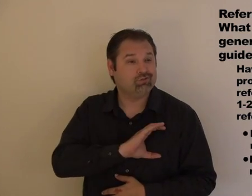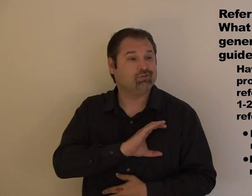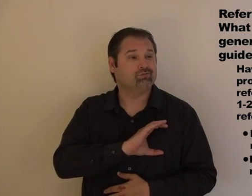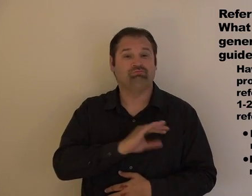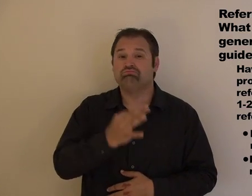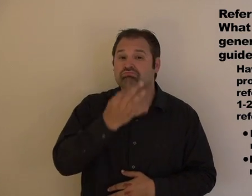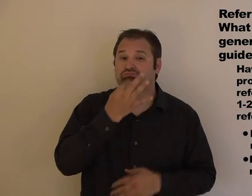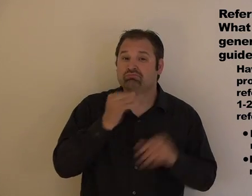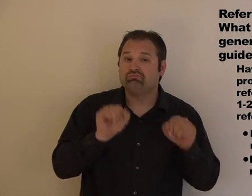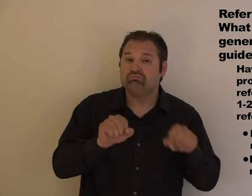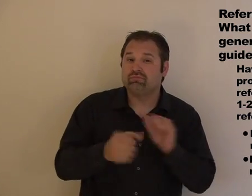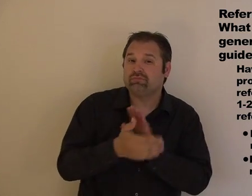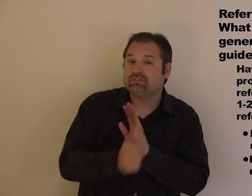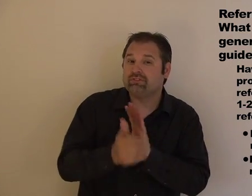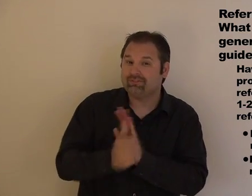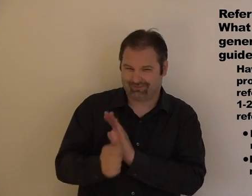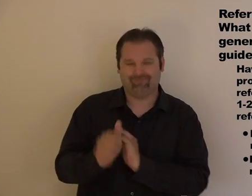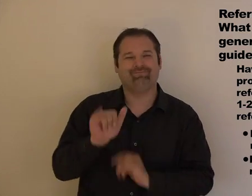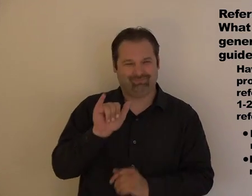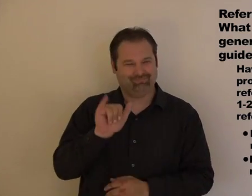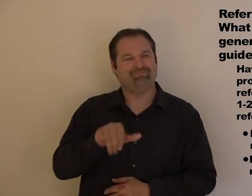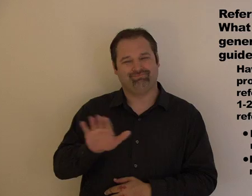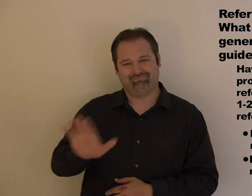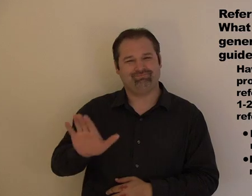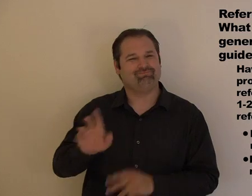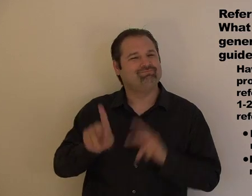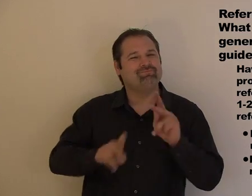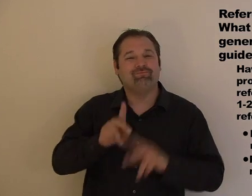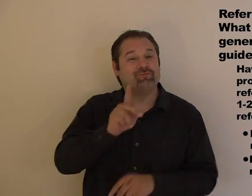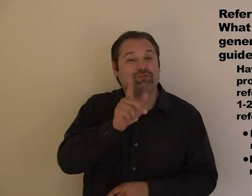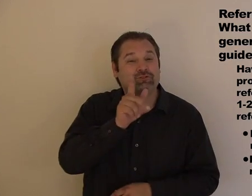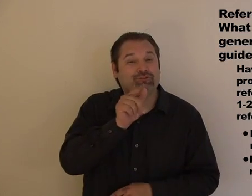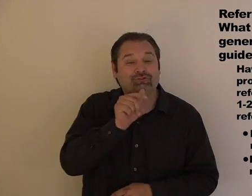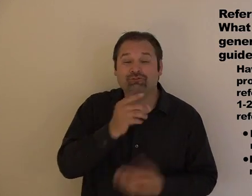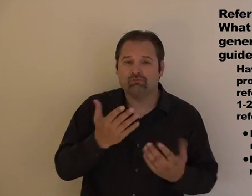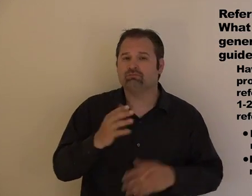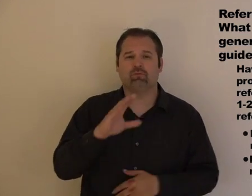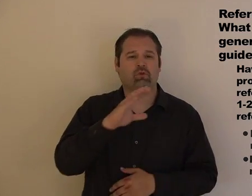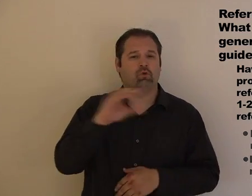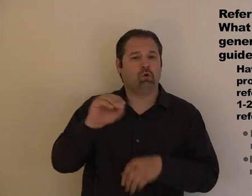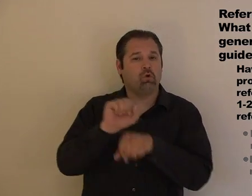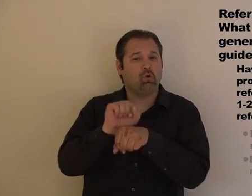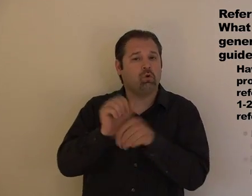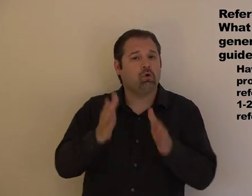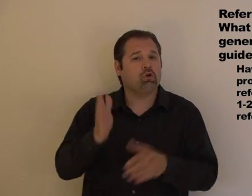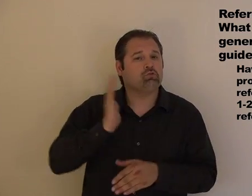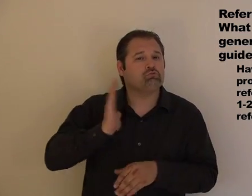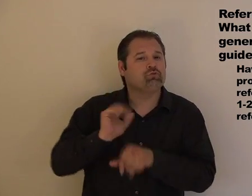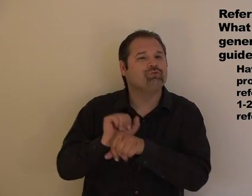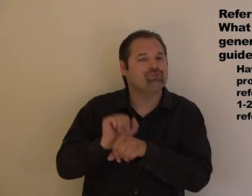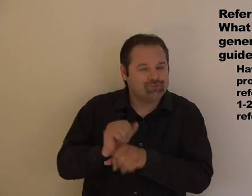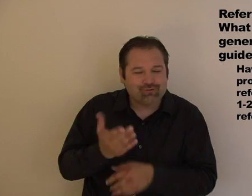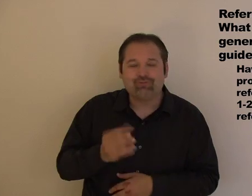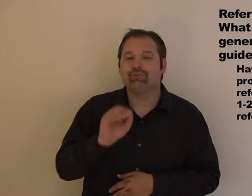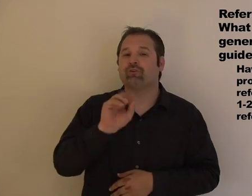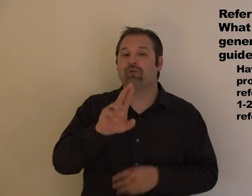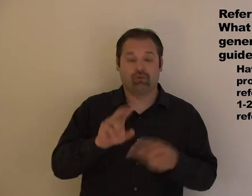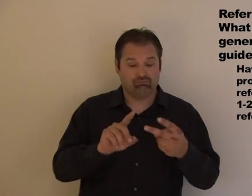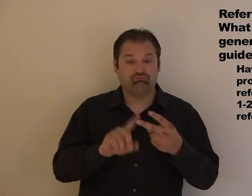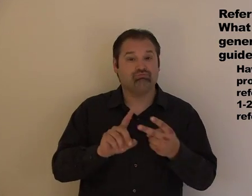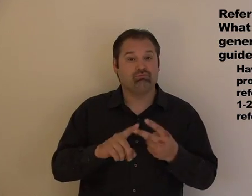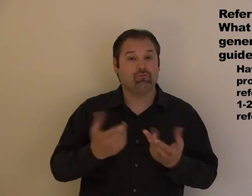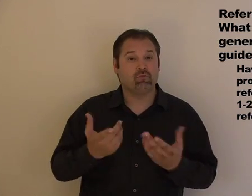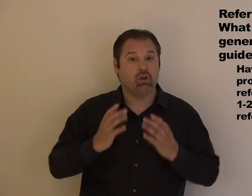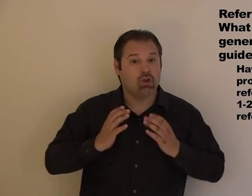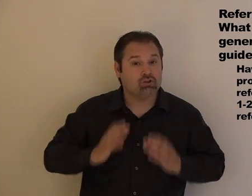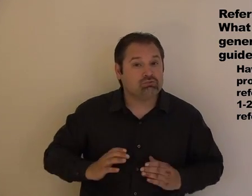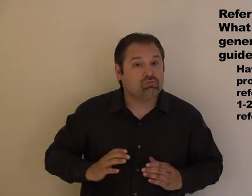These can be co-workers, customers, teachers, and acquaintances.